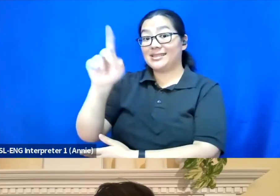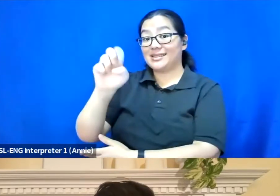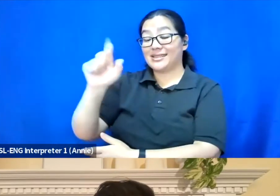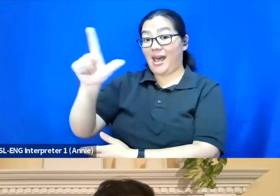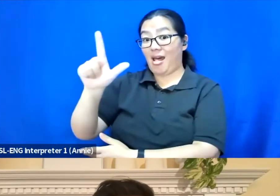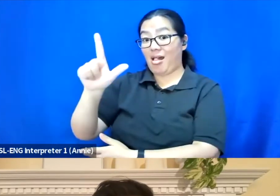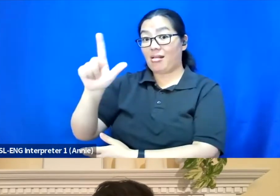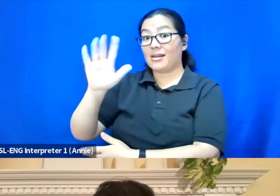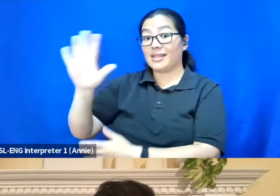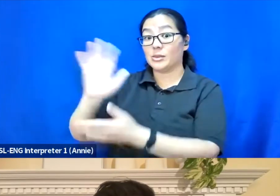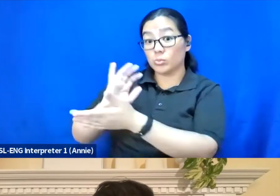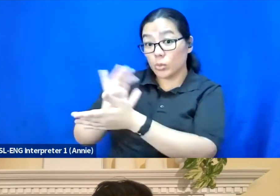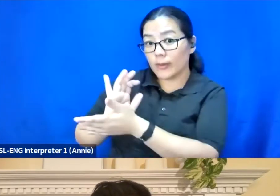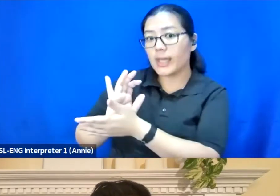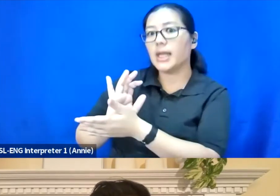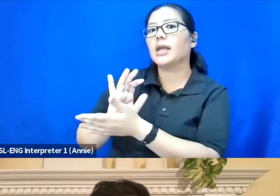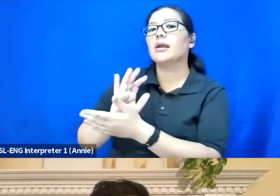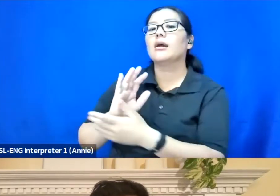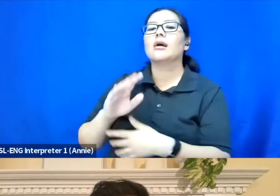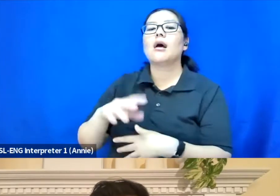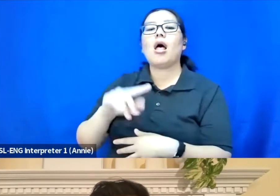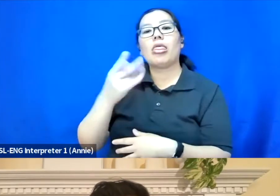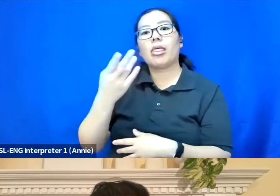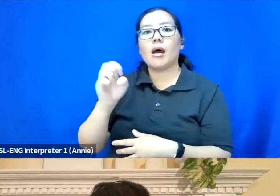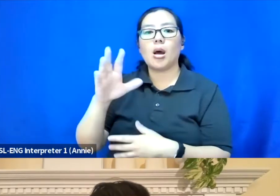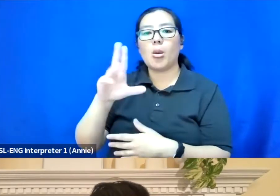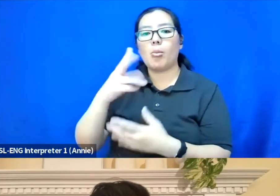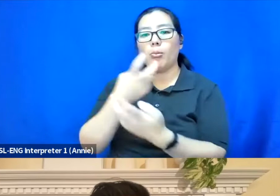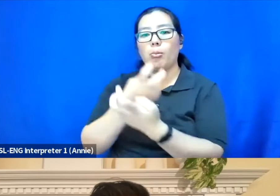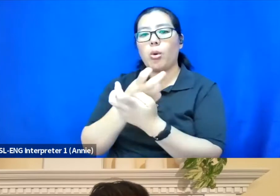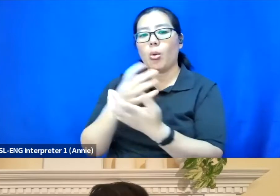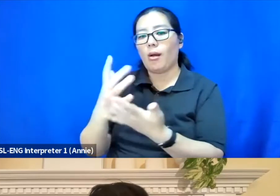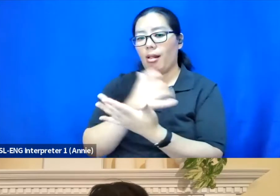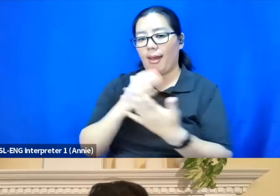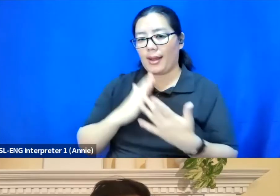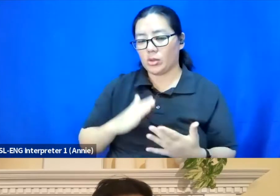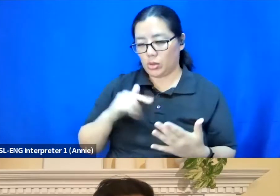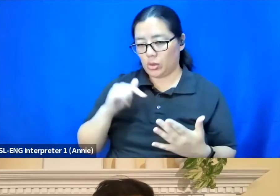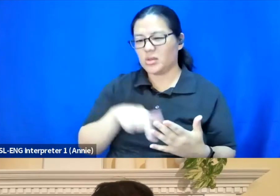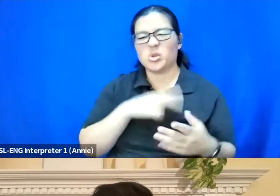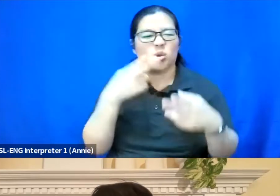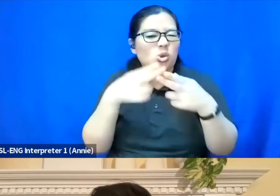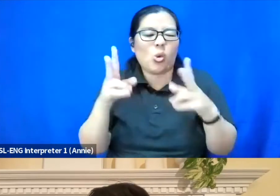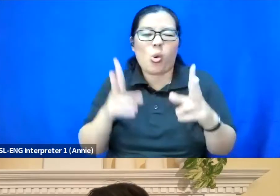spoiler alert -- it's -- it's, you know, I assumed that that was part of the reason he took the acting challenge on.